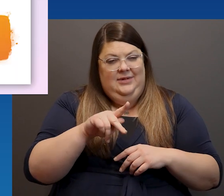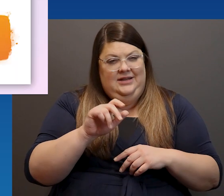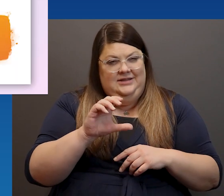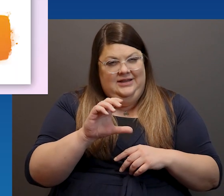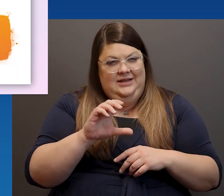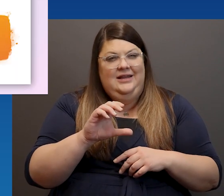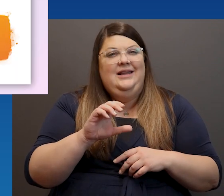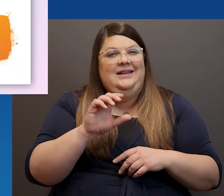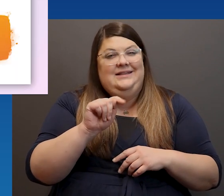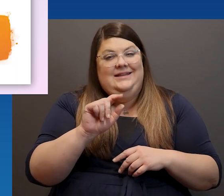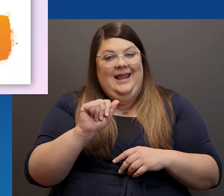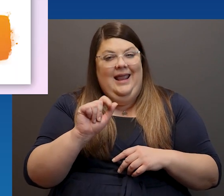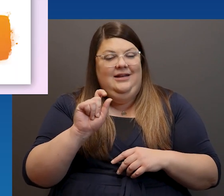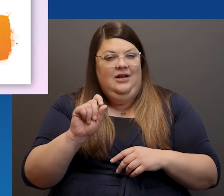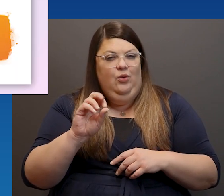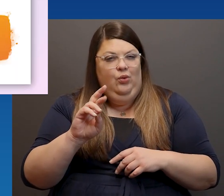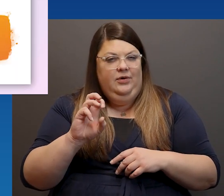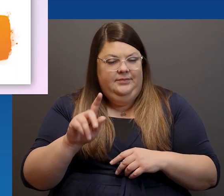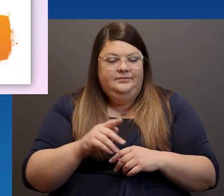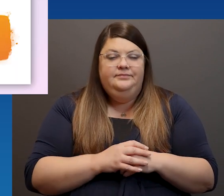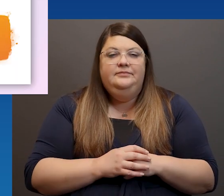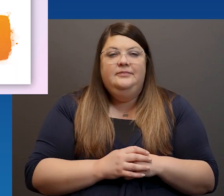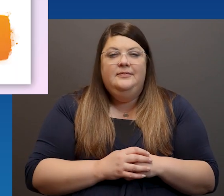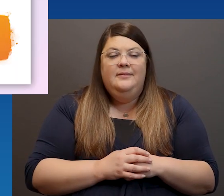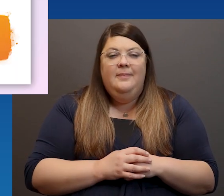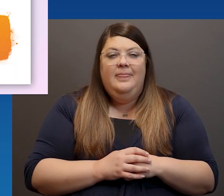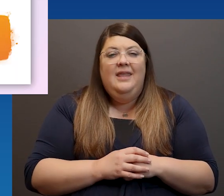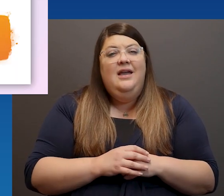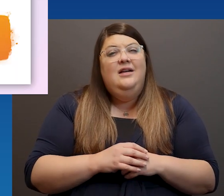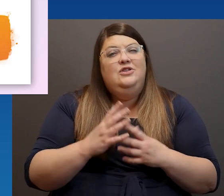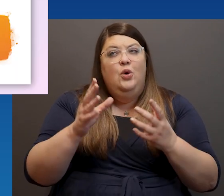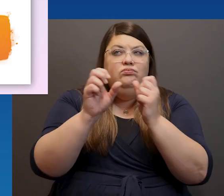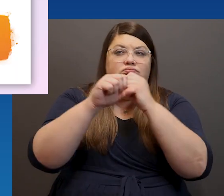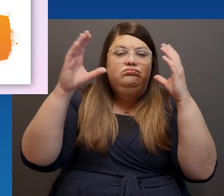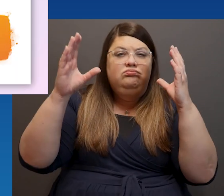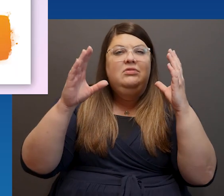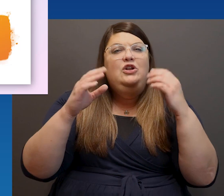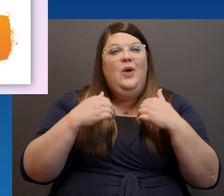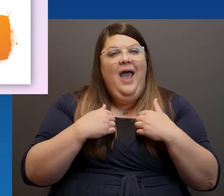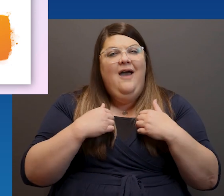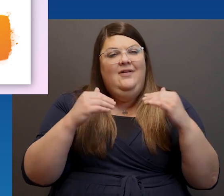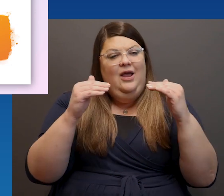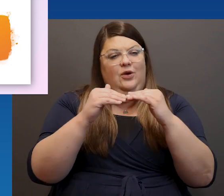With that in mind, Arizona's vision for the CSPD is to have an equitable and accessible